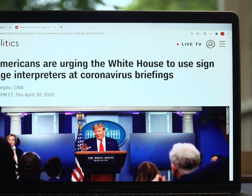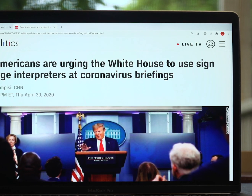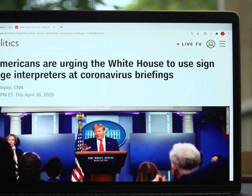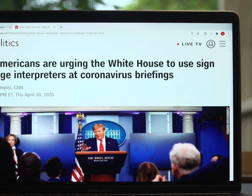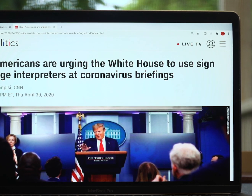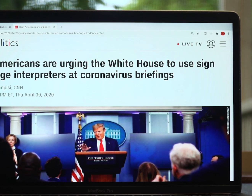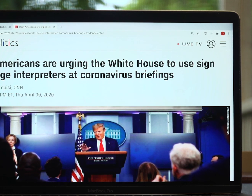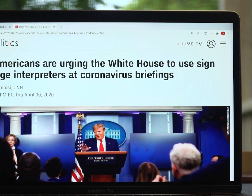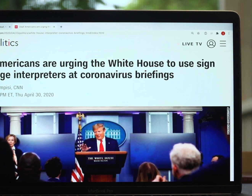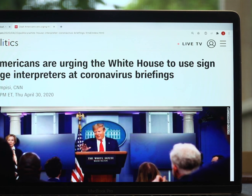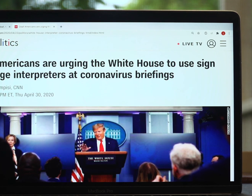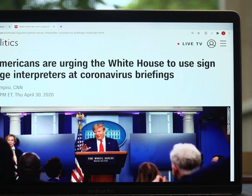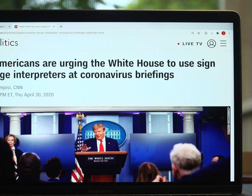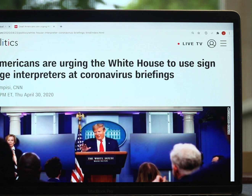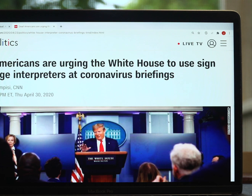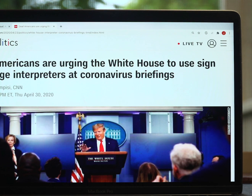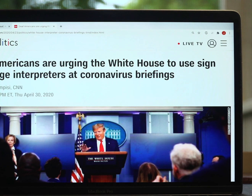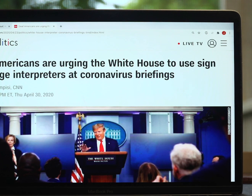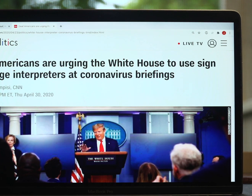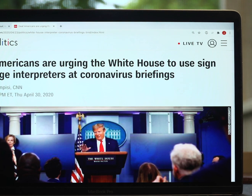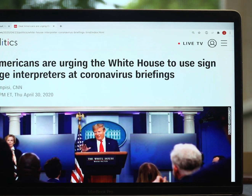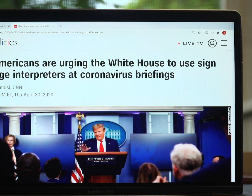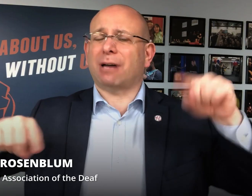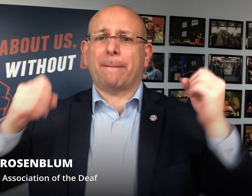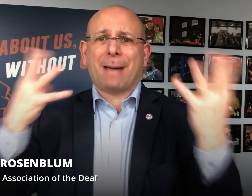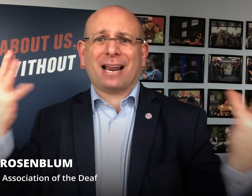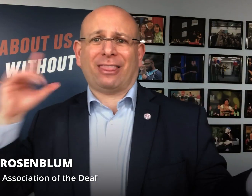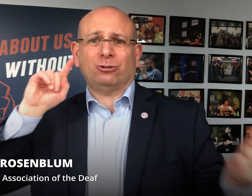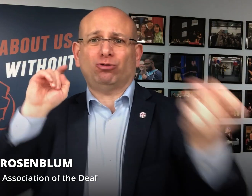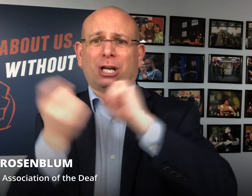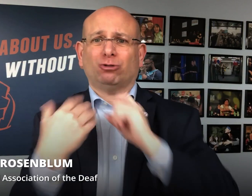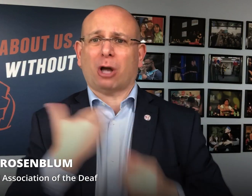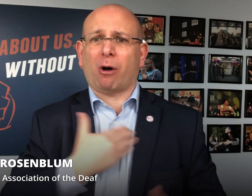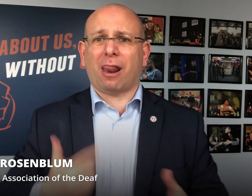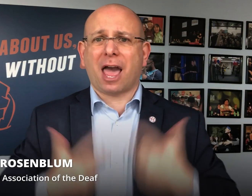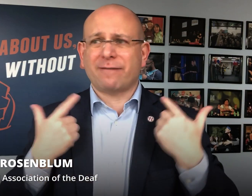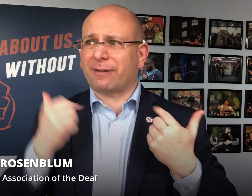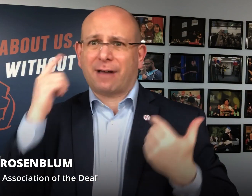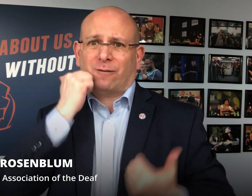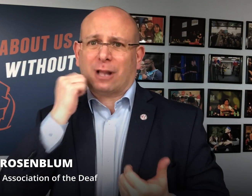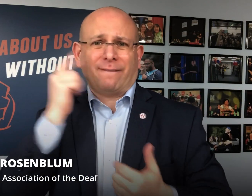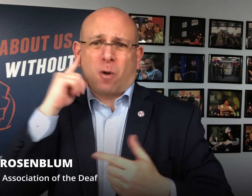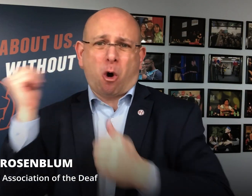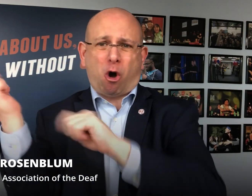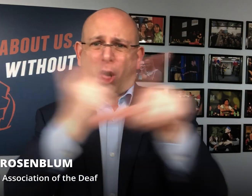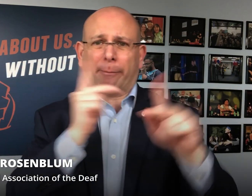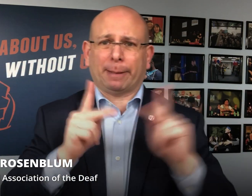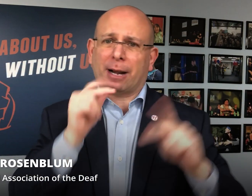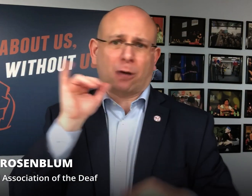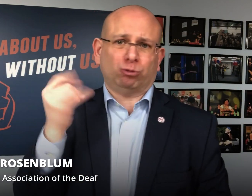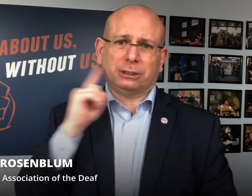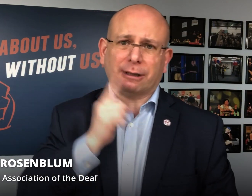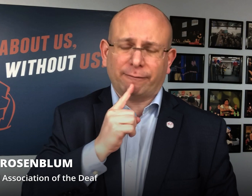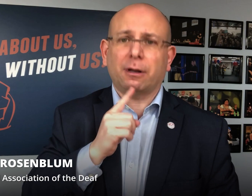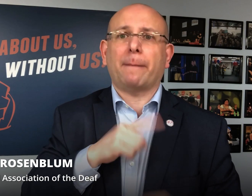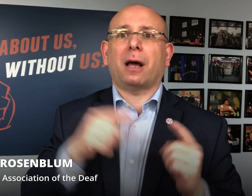provide interpreters or accurate captions. "COVID-19 has impacted us in every way and has turned our lives upside down.